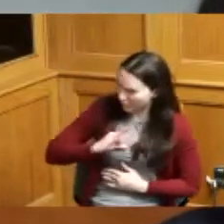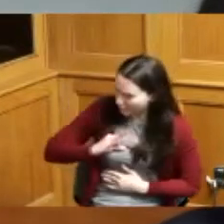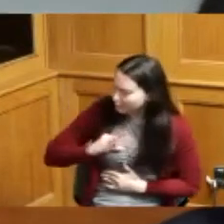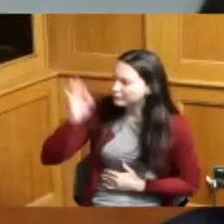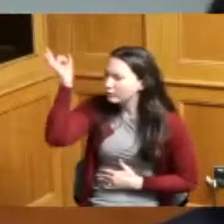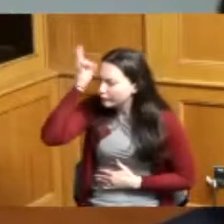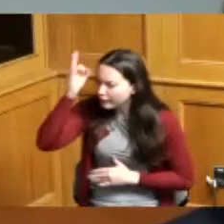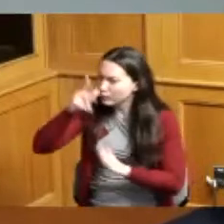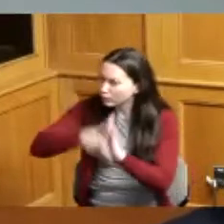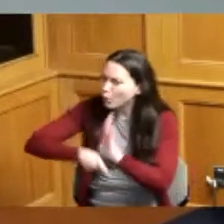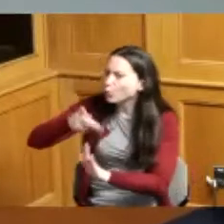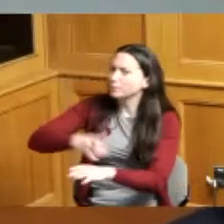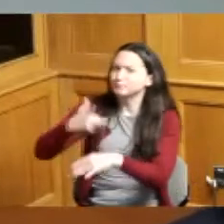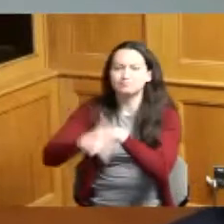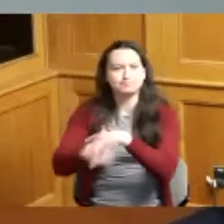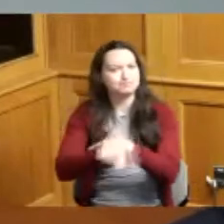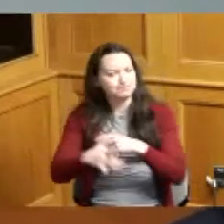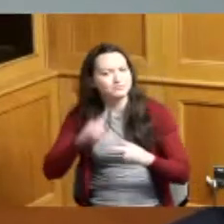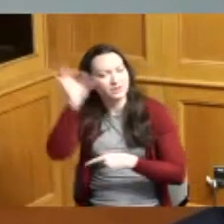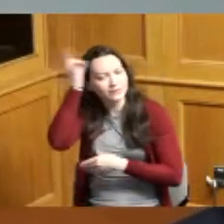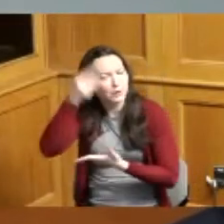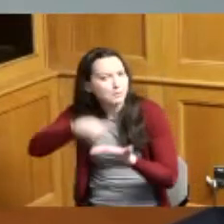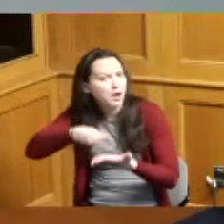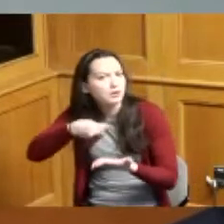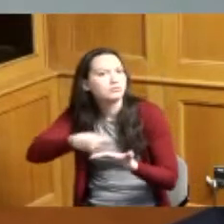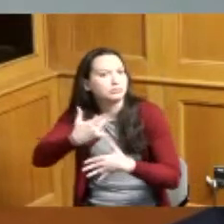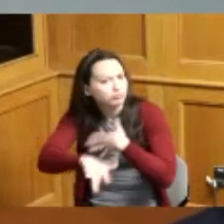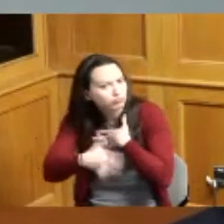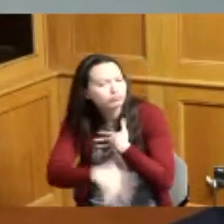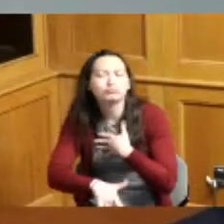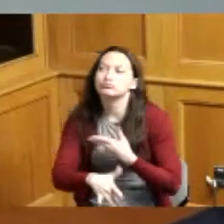programs that are out there right now federal monies that that are out there and I want to thank